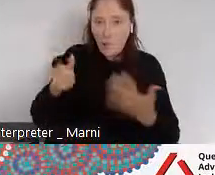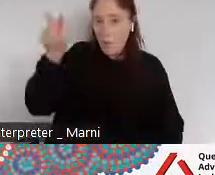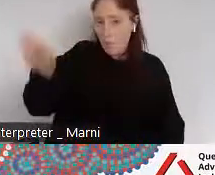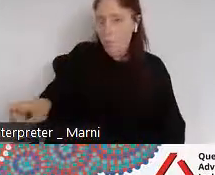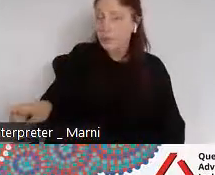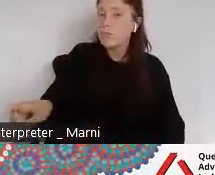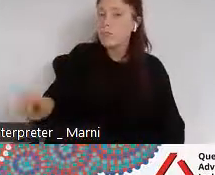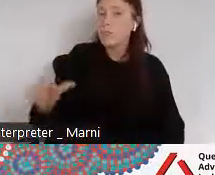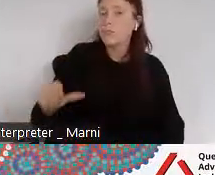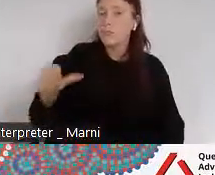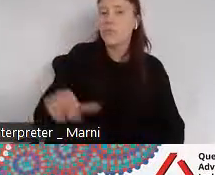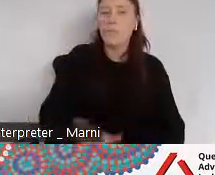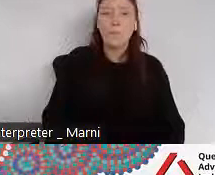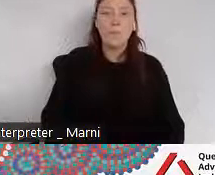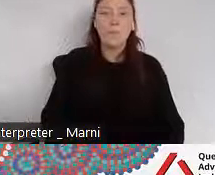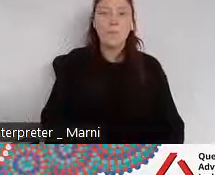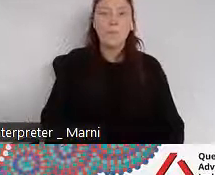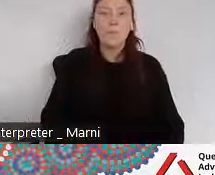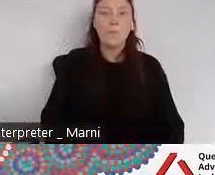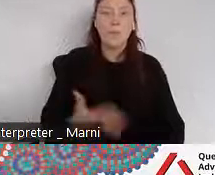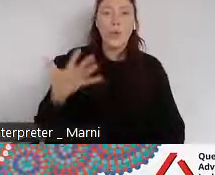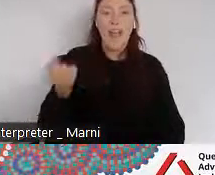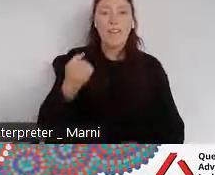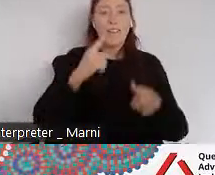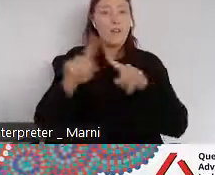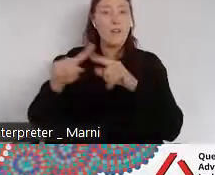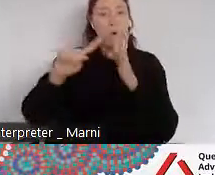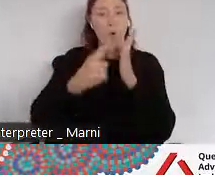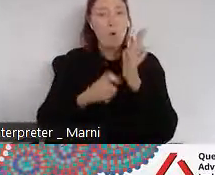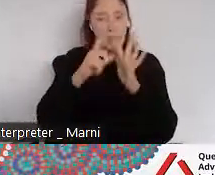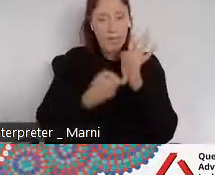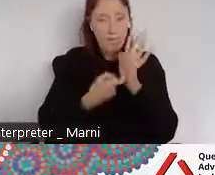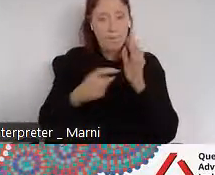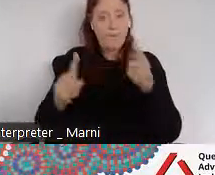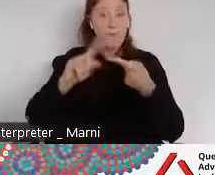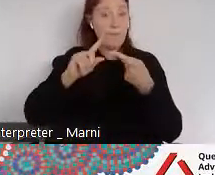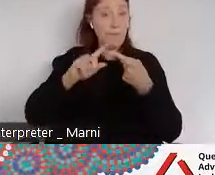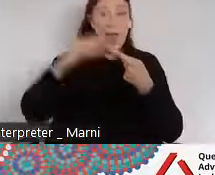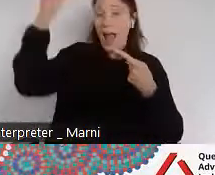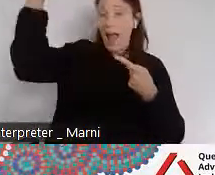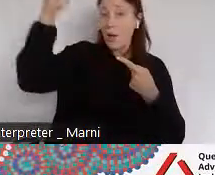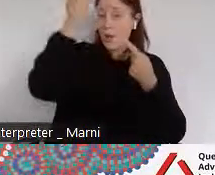The first is what's known as an adult evidence order and this can be used by the tribunal if